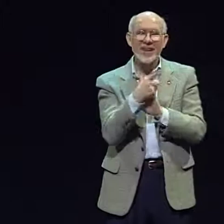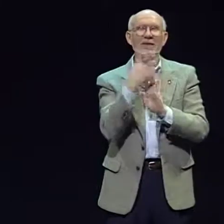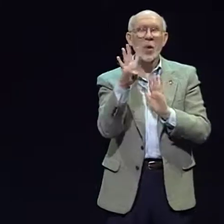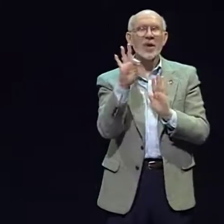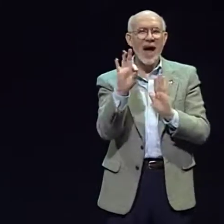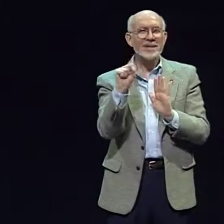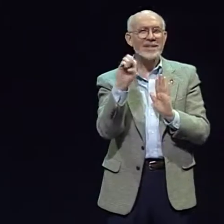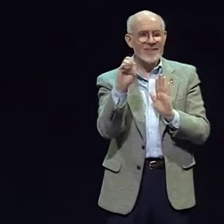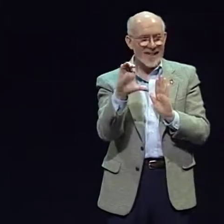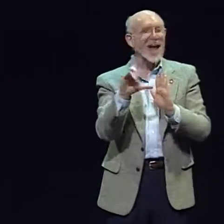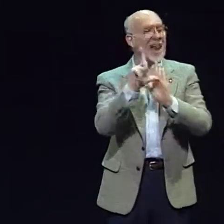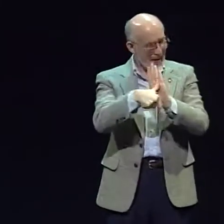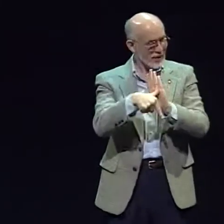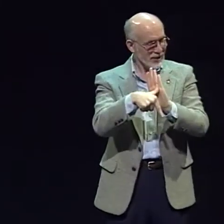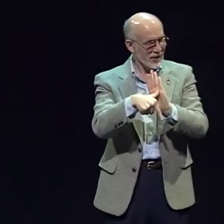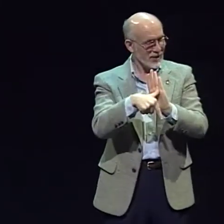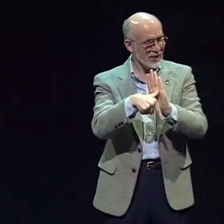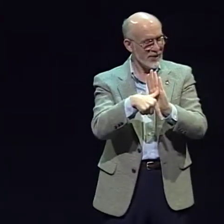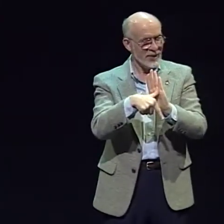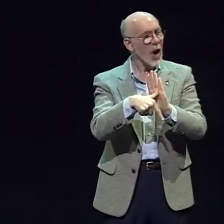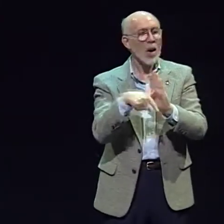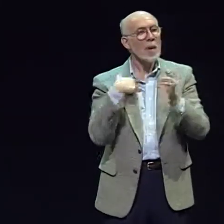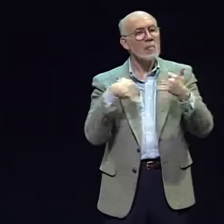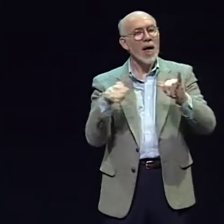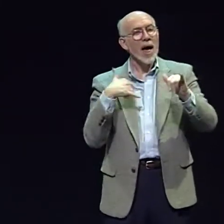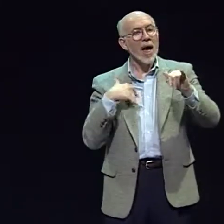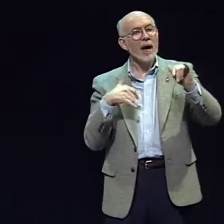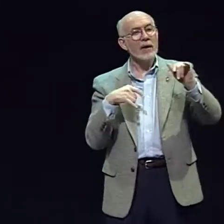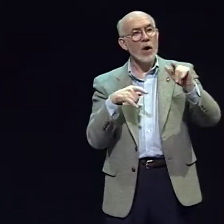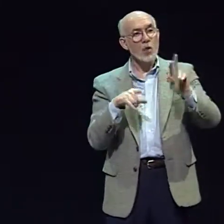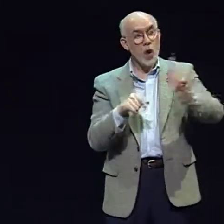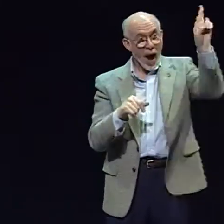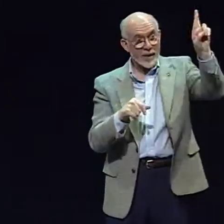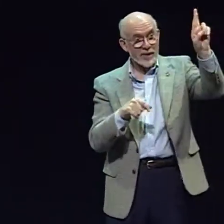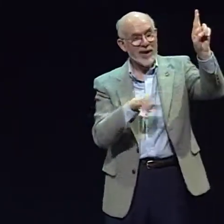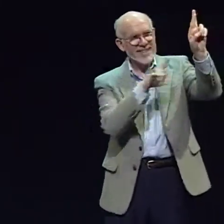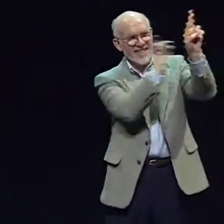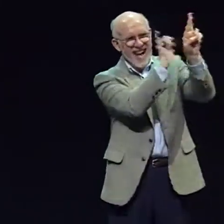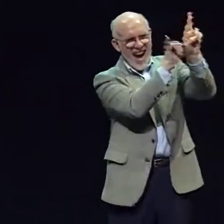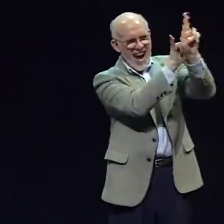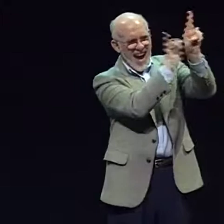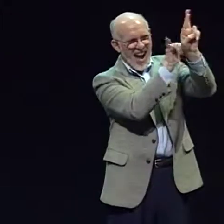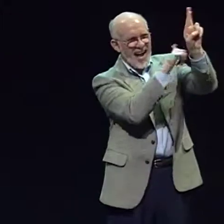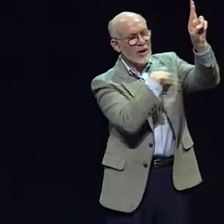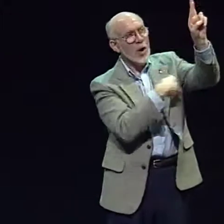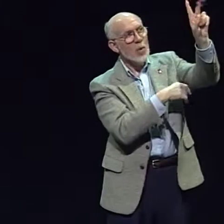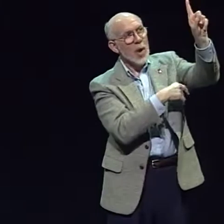ONE MINUTE AND 49 SECONDS LATER. AND I PLAYED WITH THE SIGN.